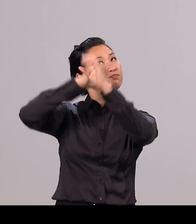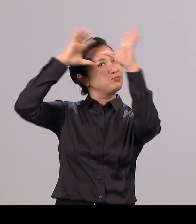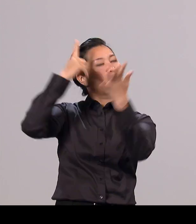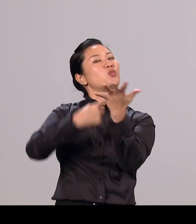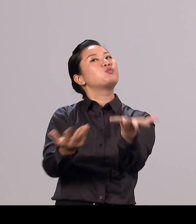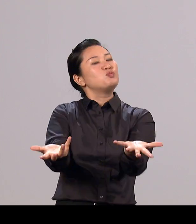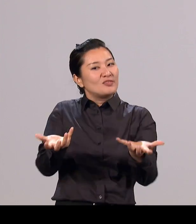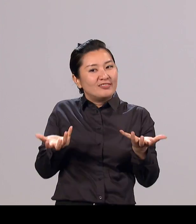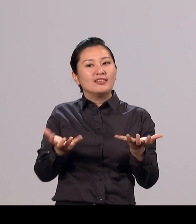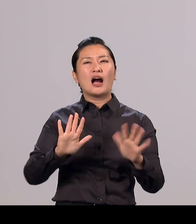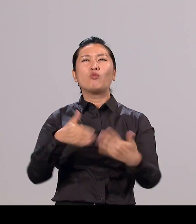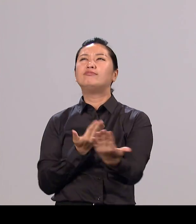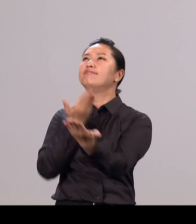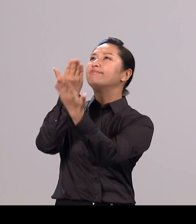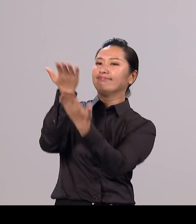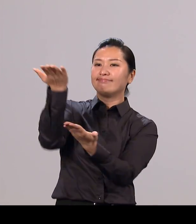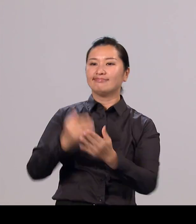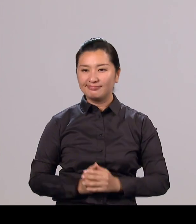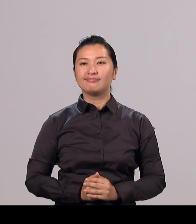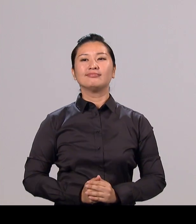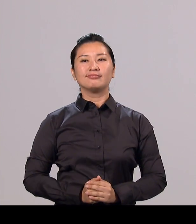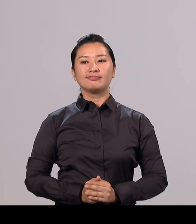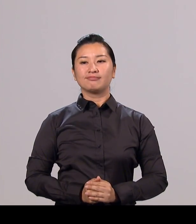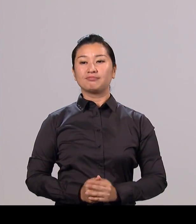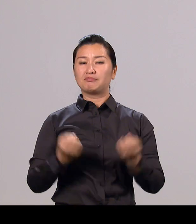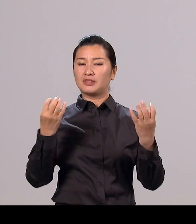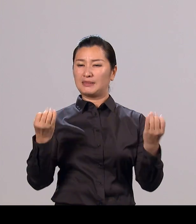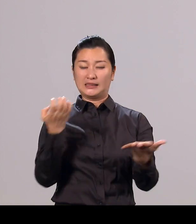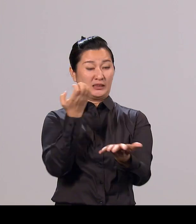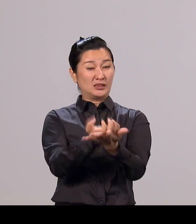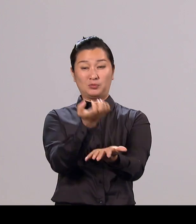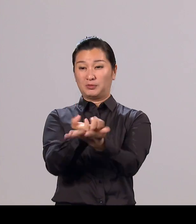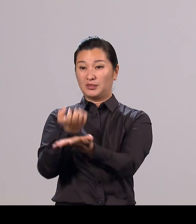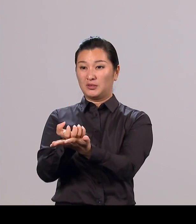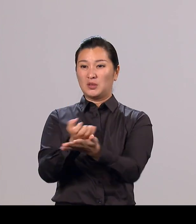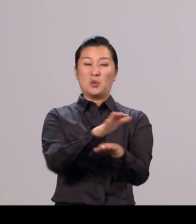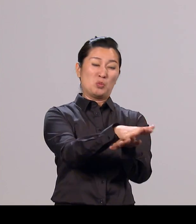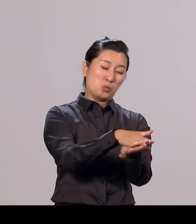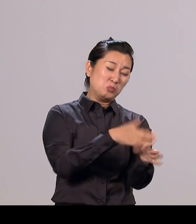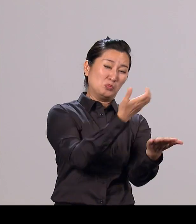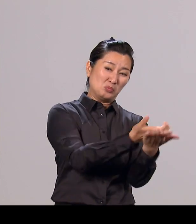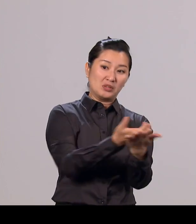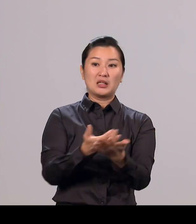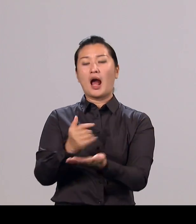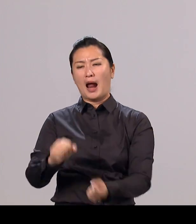Among all the economic issues we are dealing with, slower growth, helping people to upgrade, strengthening social safety nets.